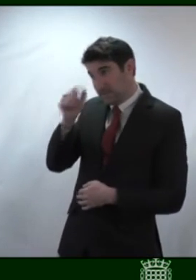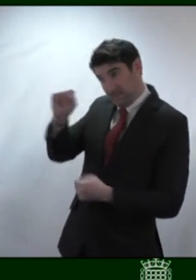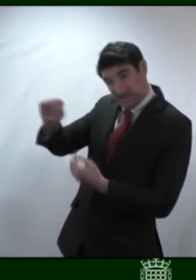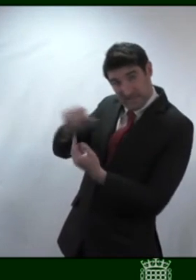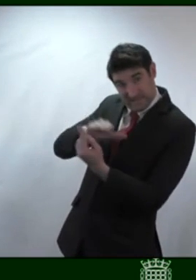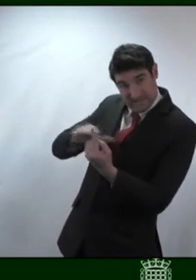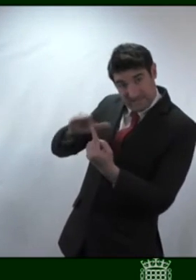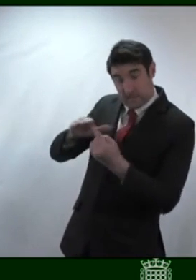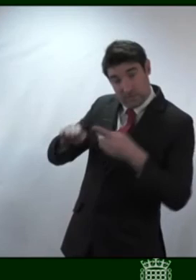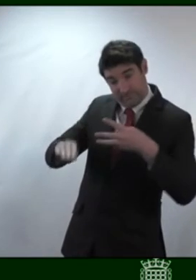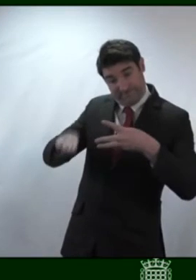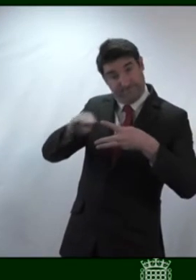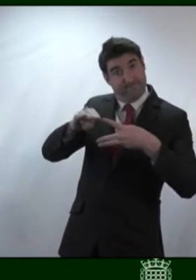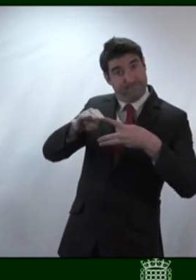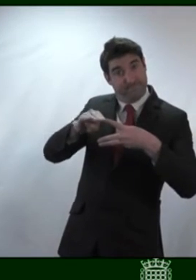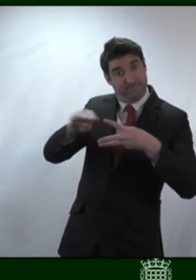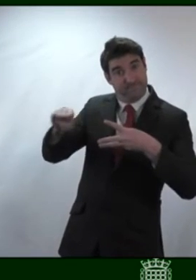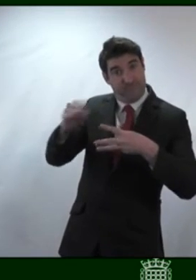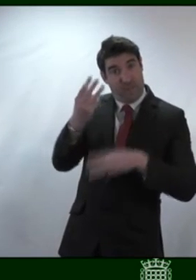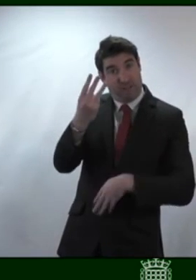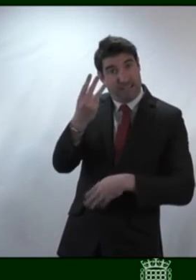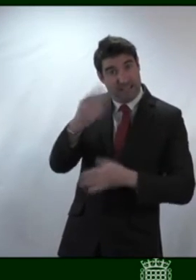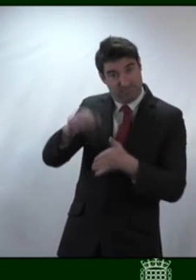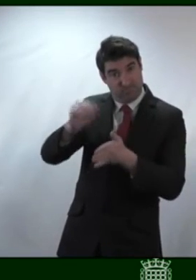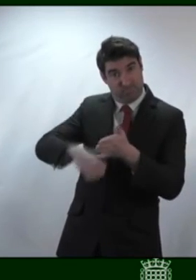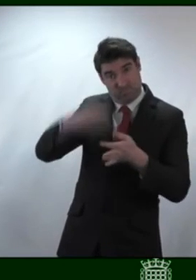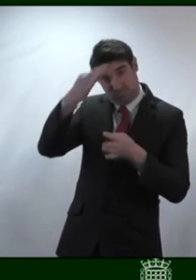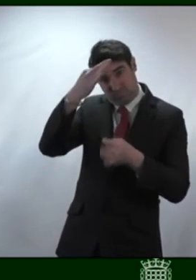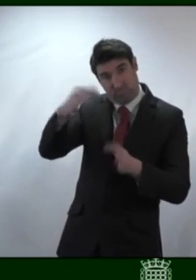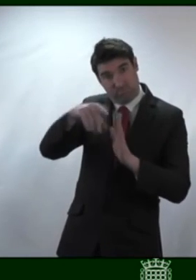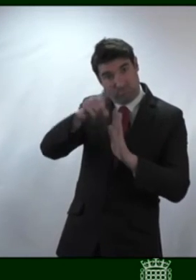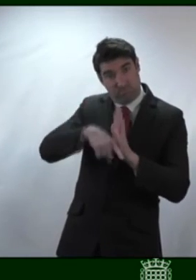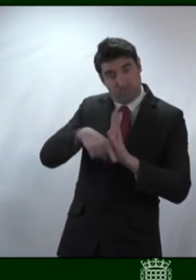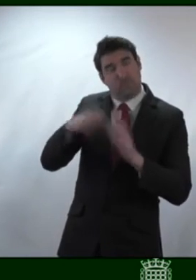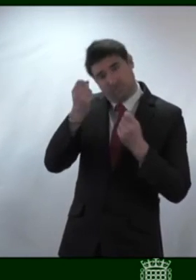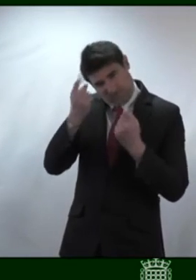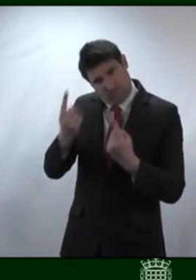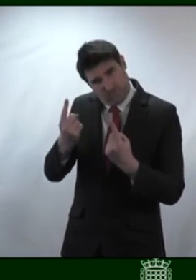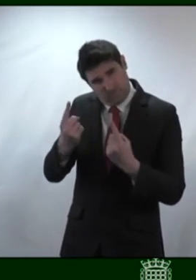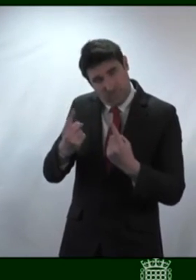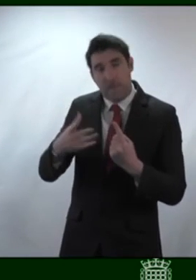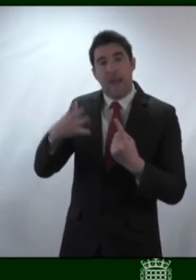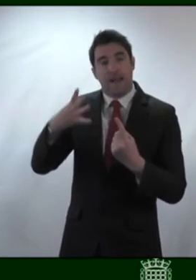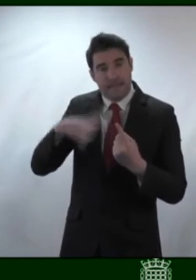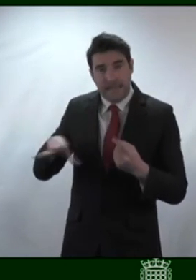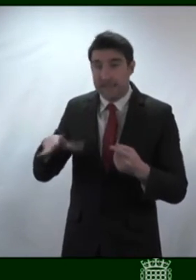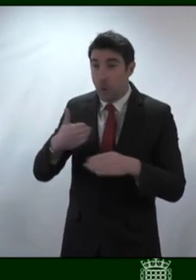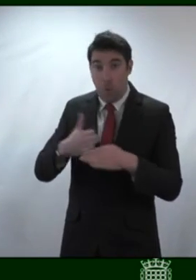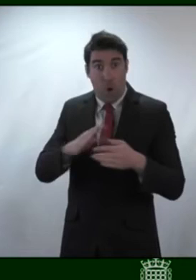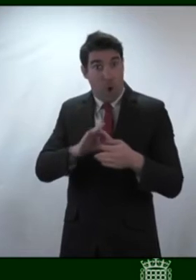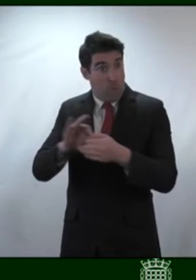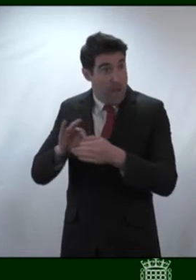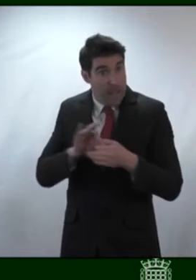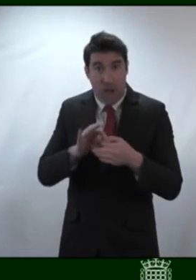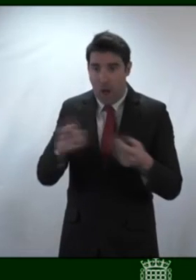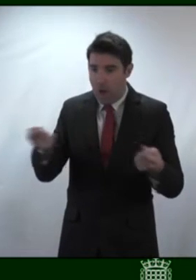but if we all work together, we can get the virus down and get our pubs open again. Transition Period: Business >> Joy Morrissey (Beaconsfield) (Con)